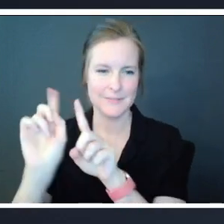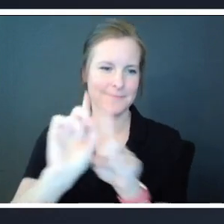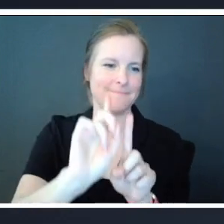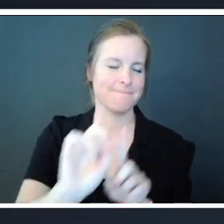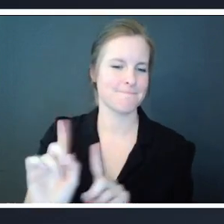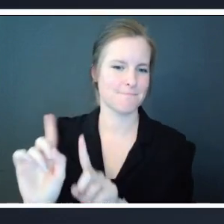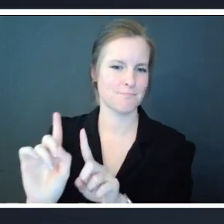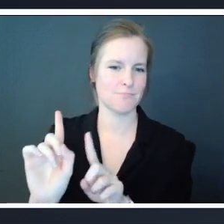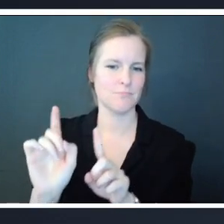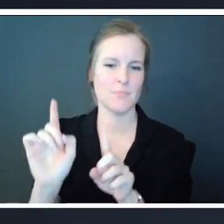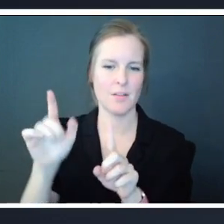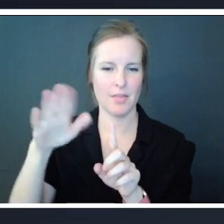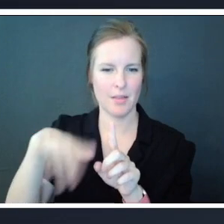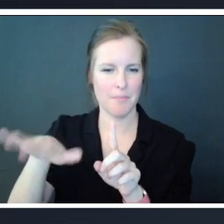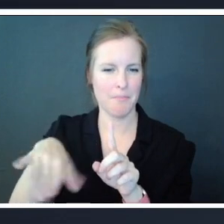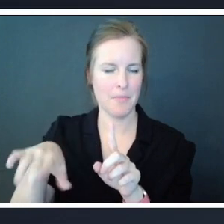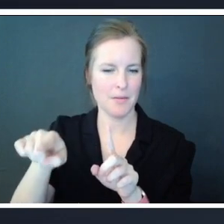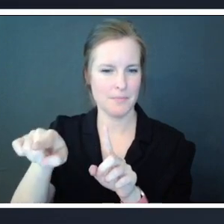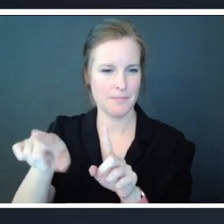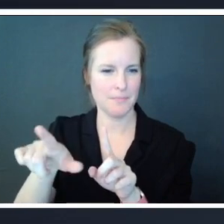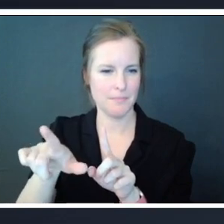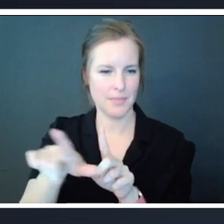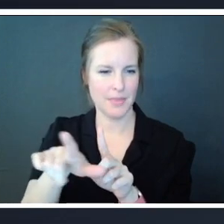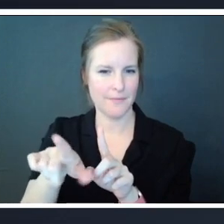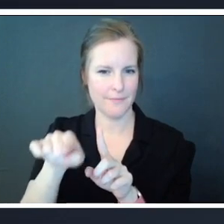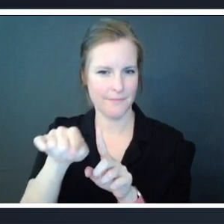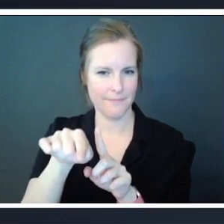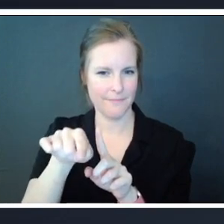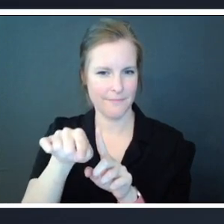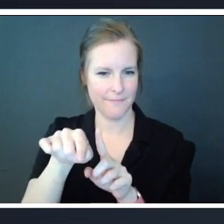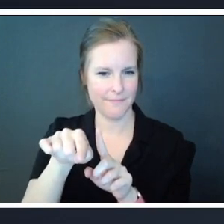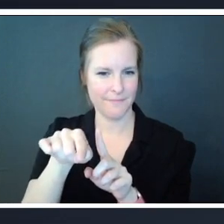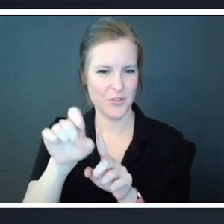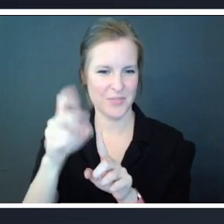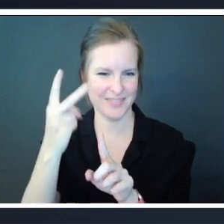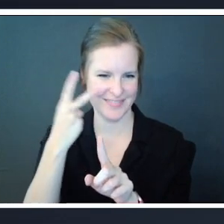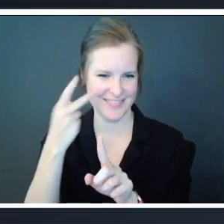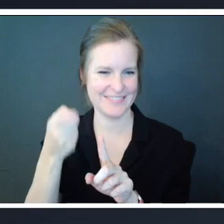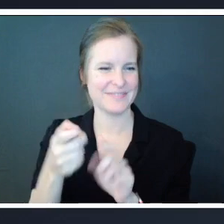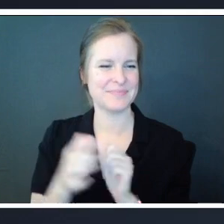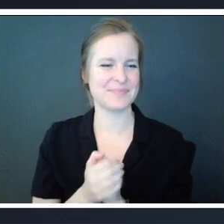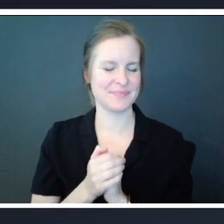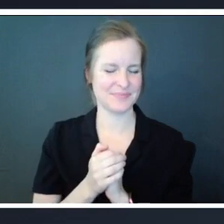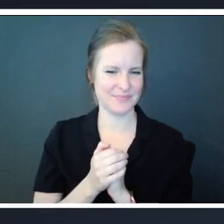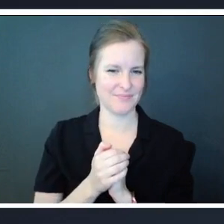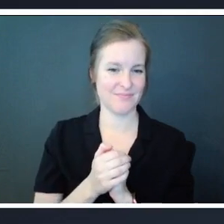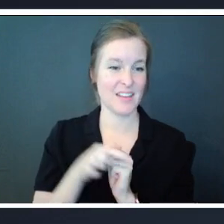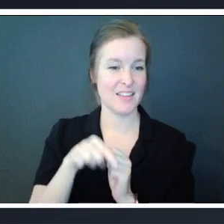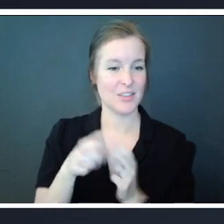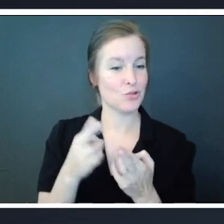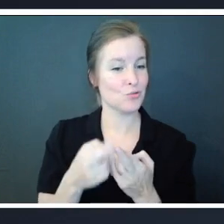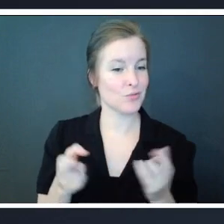left screenshot. So, these resource video shows a little bit more about their career,